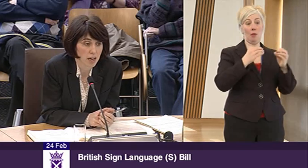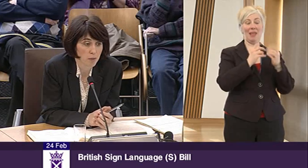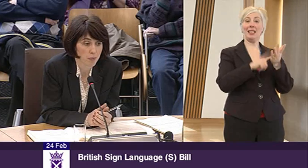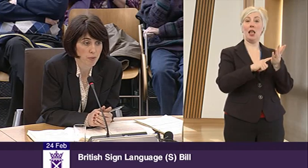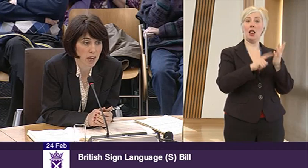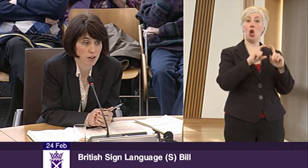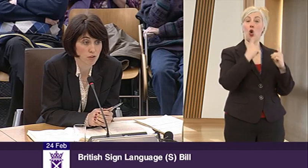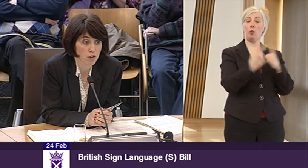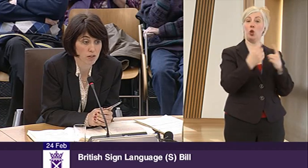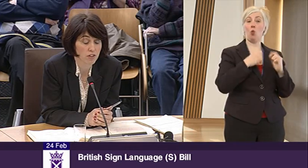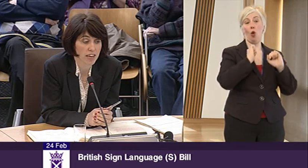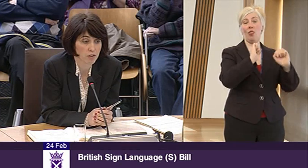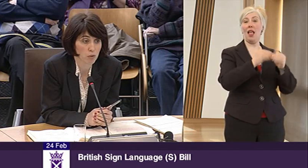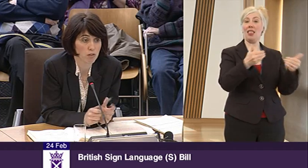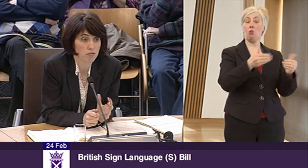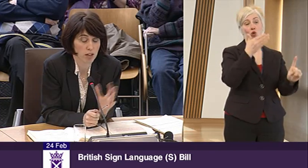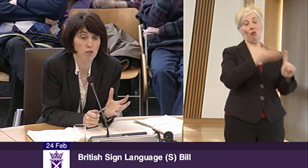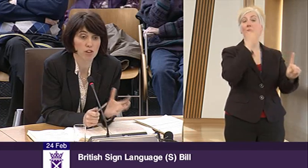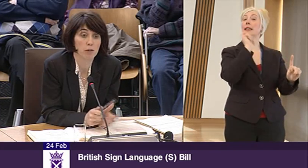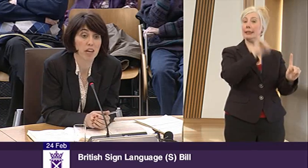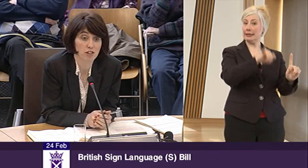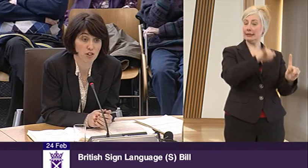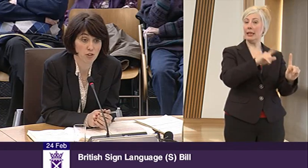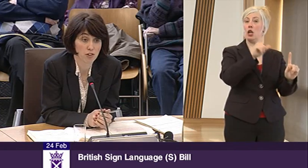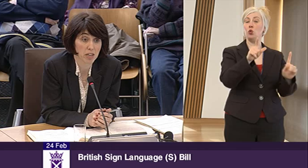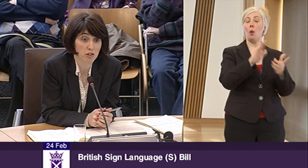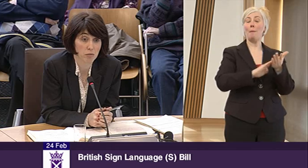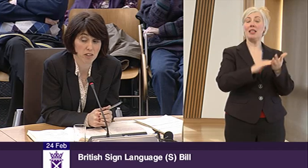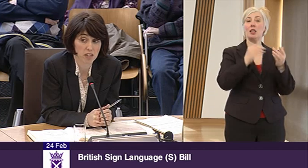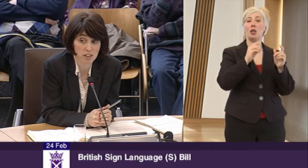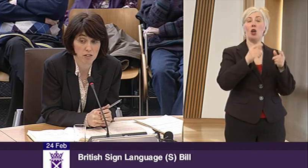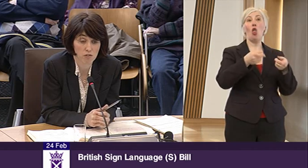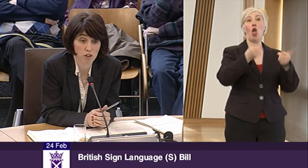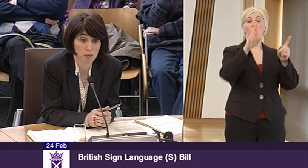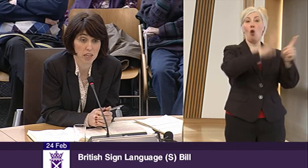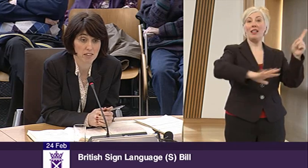language recognised and it could set out what an authority plans to do to ensure that it